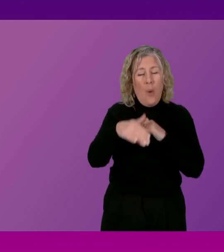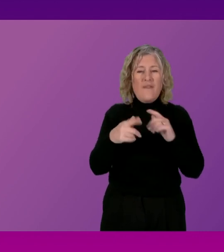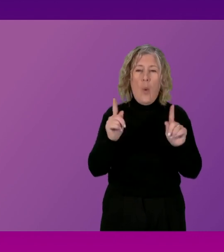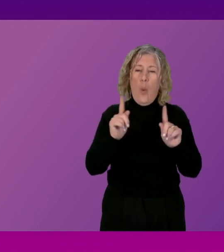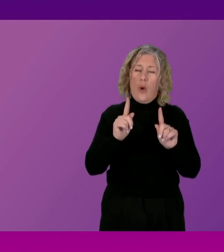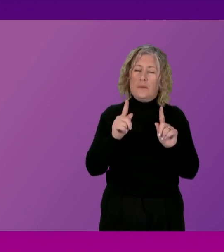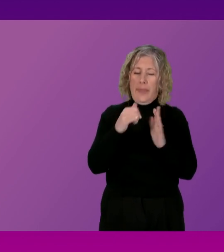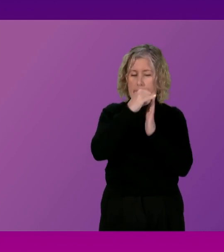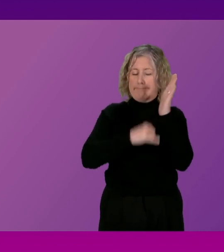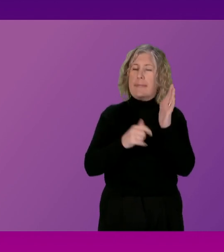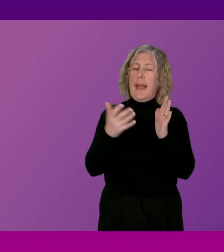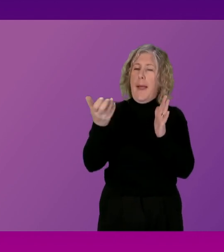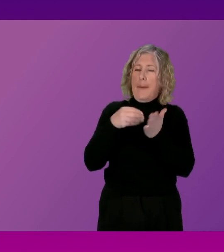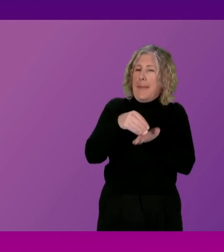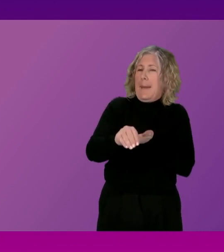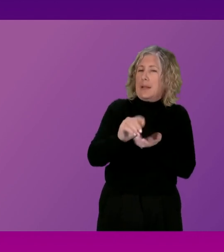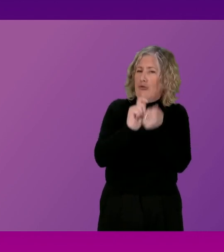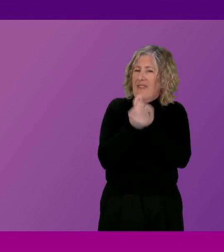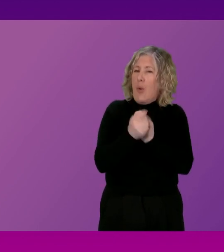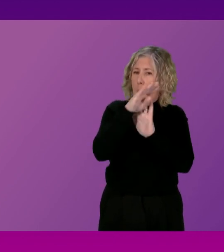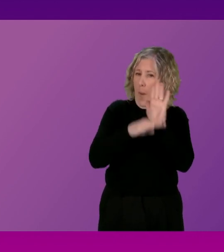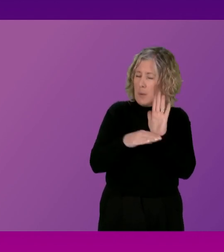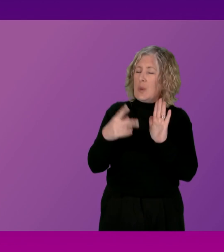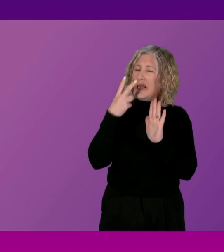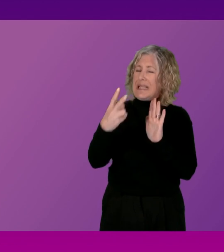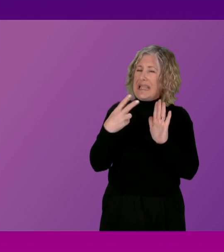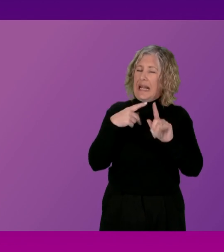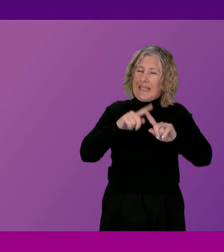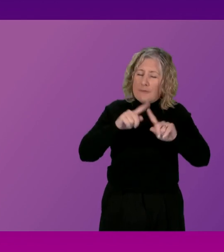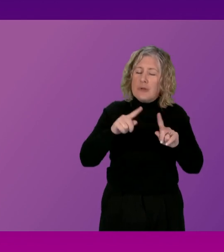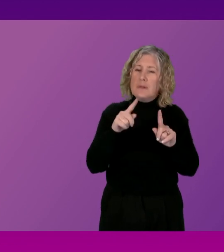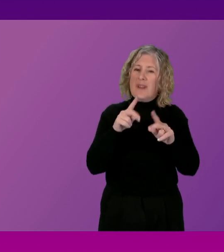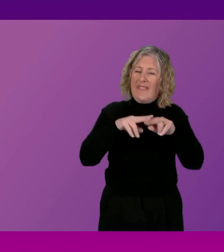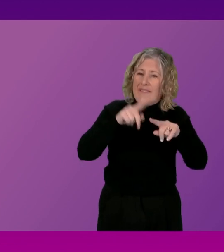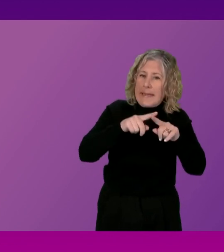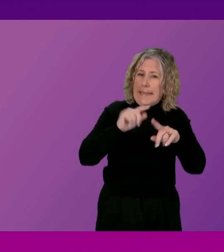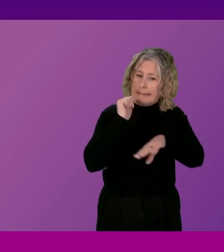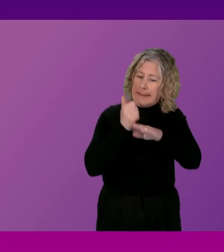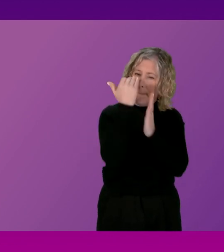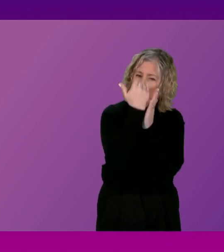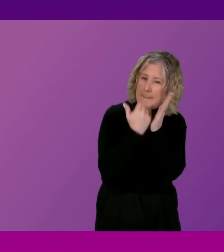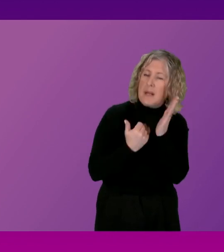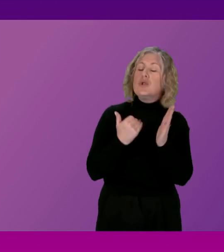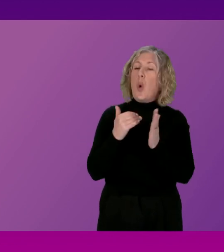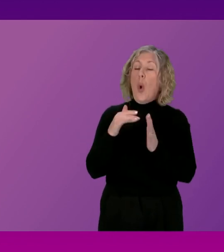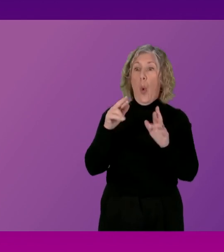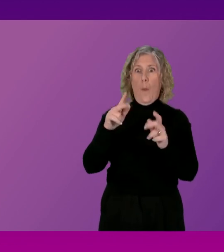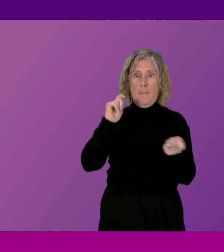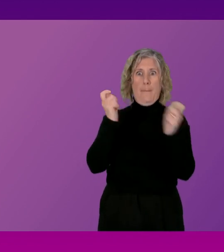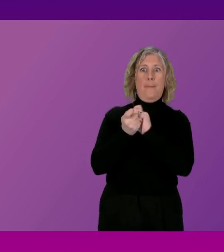see that we are doing our very best in our work with the sector to incentivise NHS dentistry.